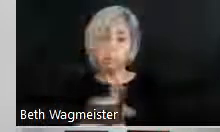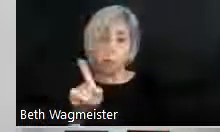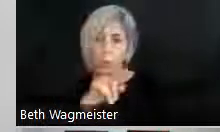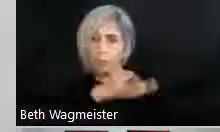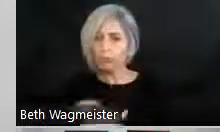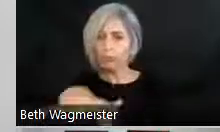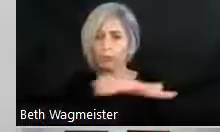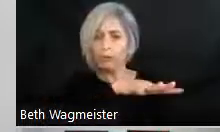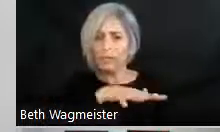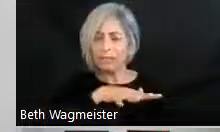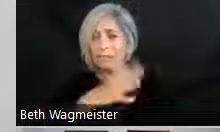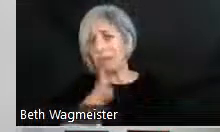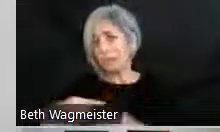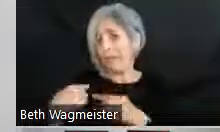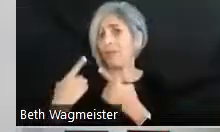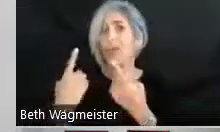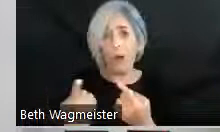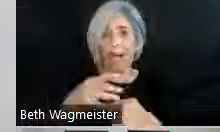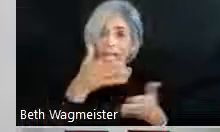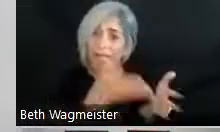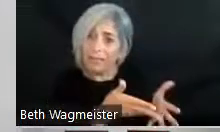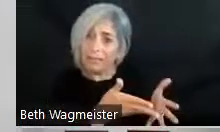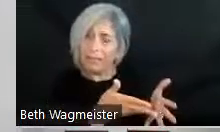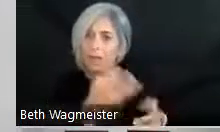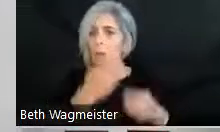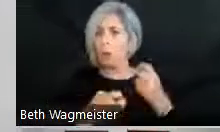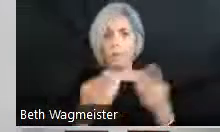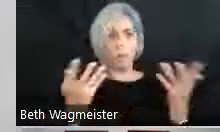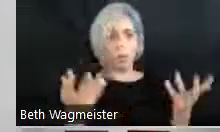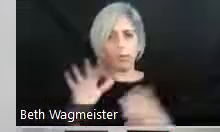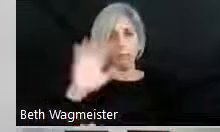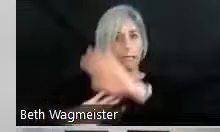like it's been there maybe for a while. The problem was back in the days, pilots couldn't